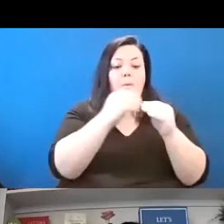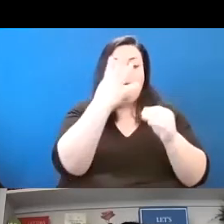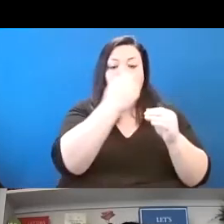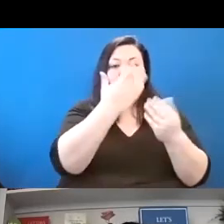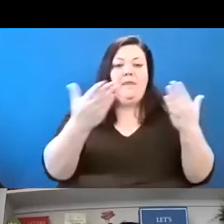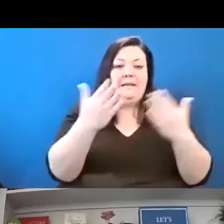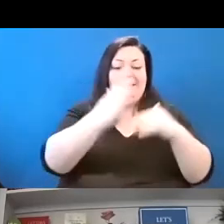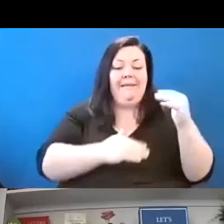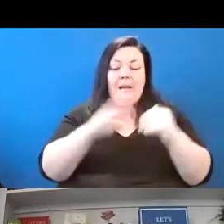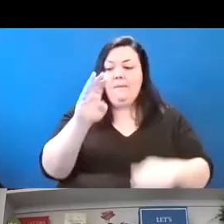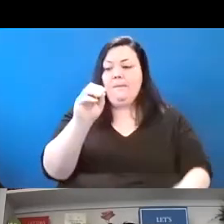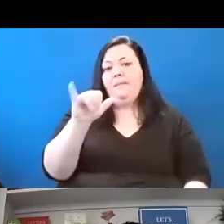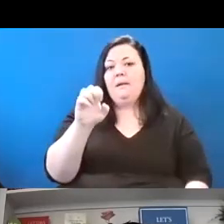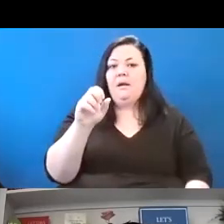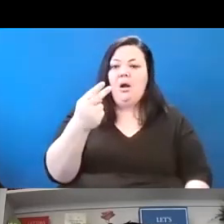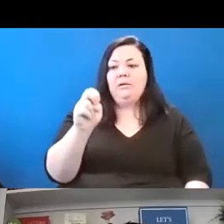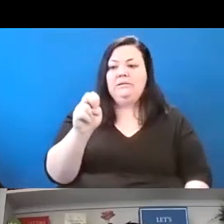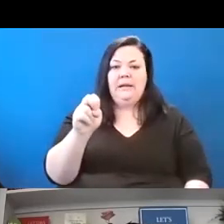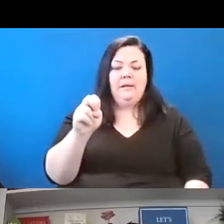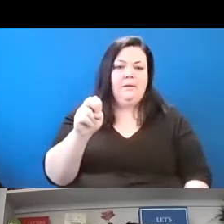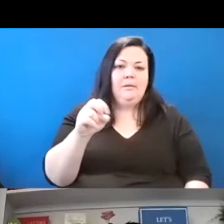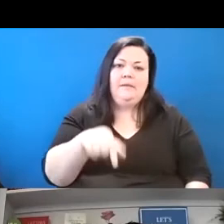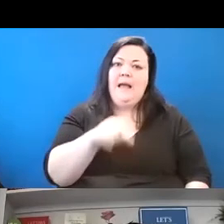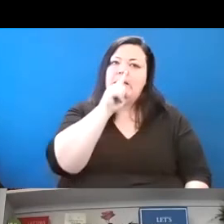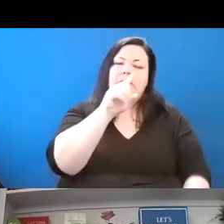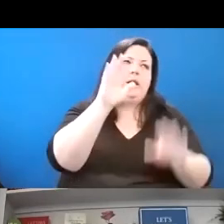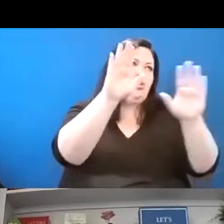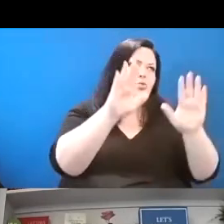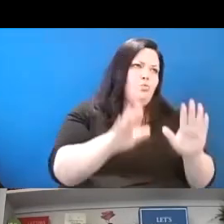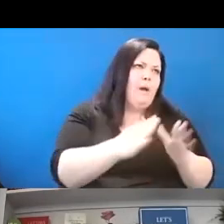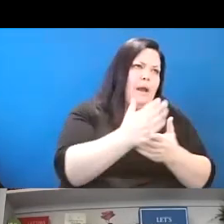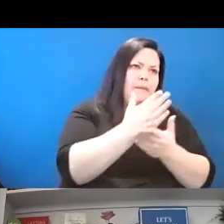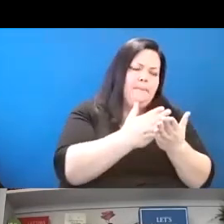in this world than beyonce it is a great piece that also thinks about it